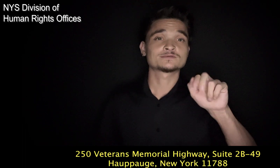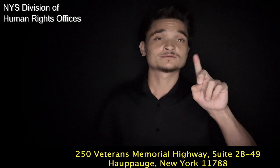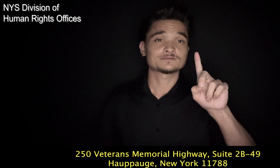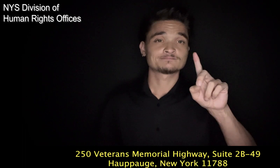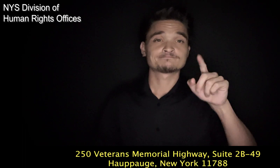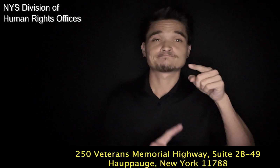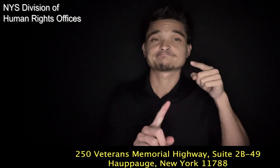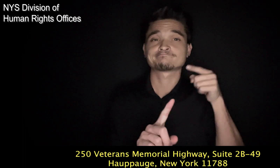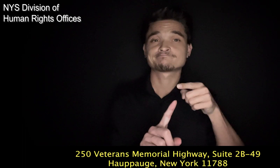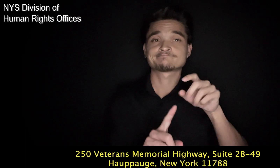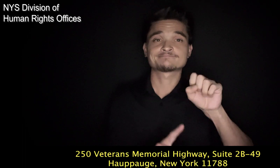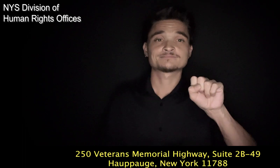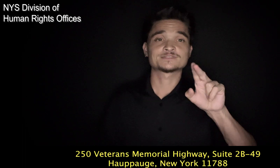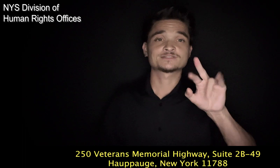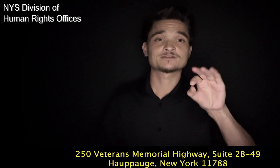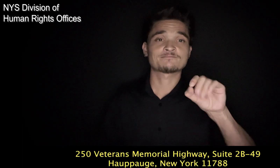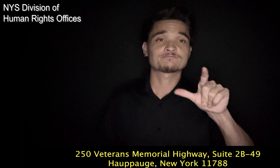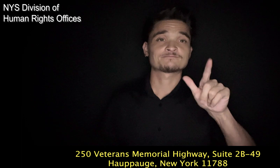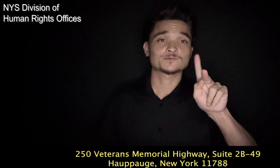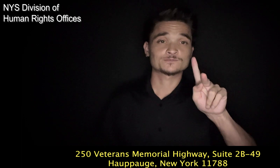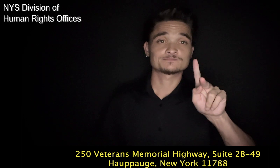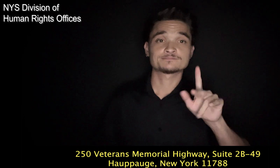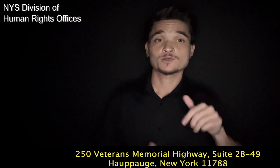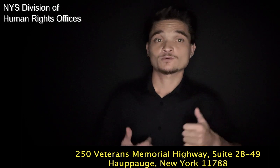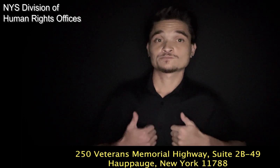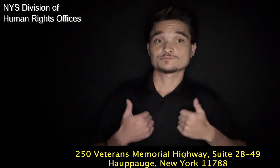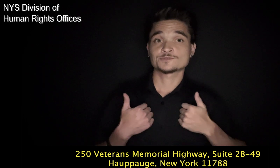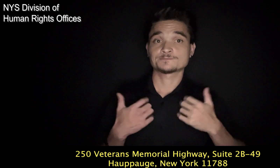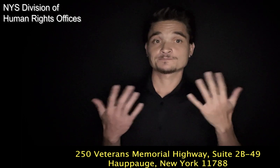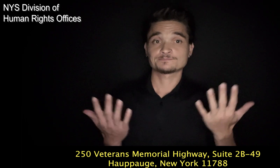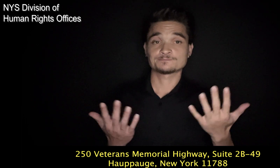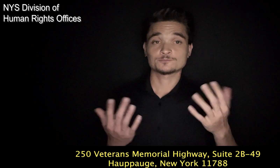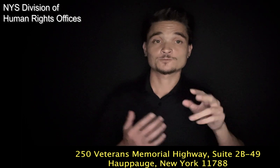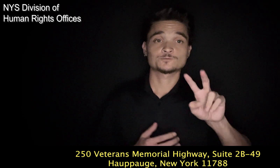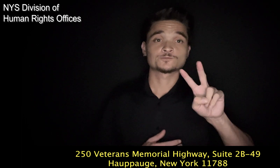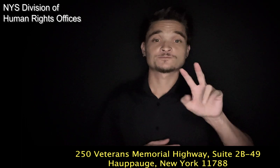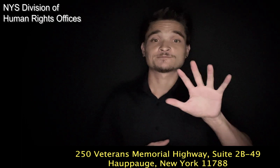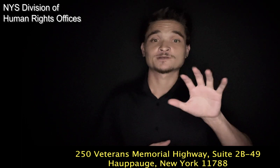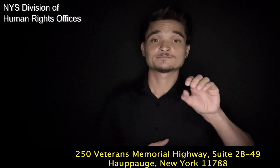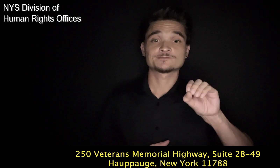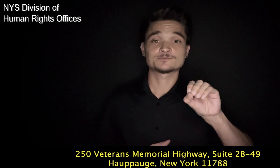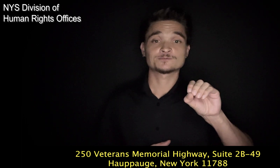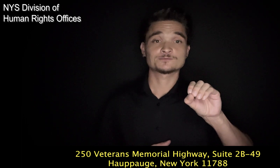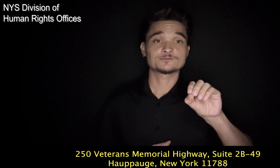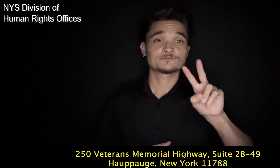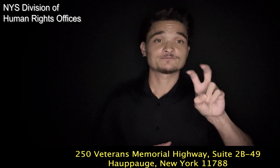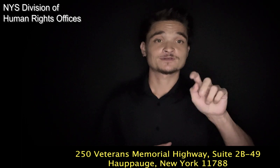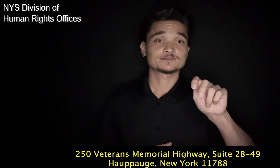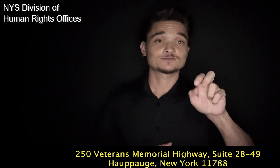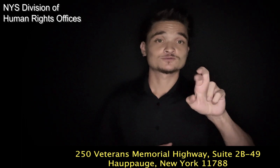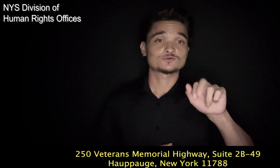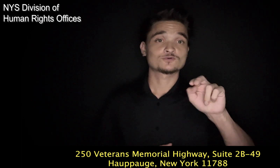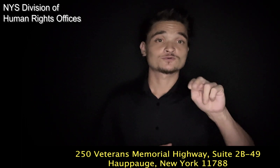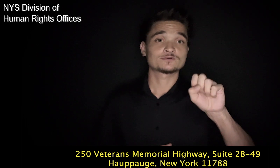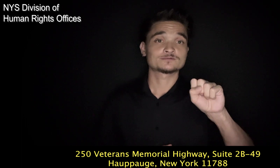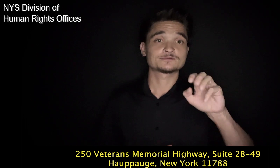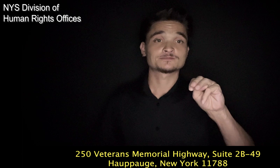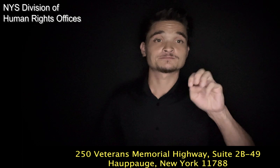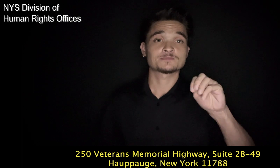250 Veterans Memorial Highway, Suite 2B-49 Hauppauge, New York 11788